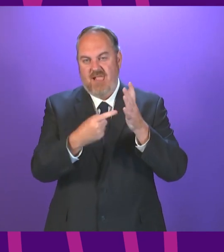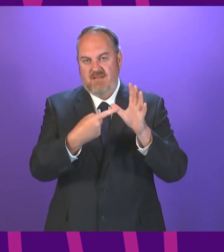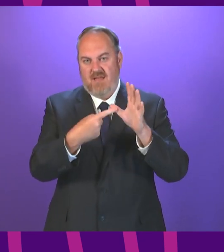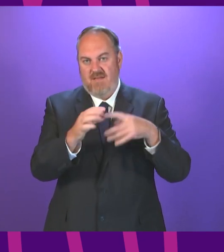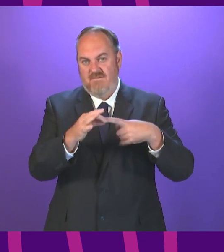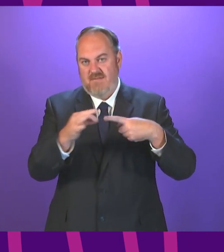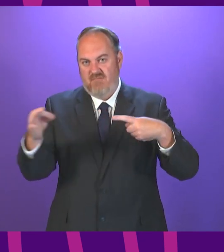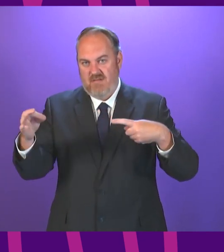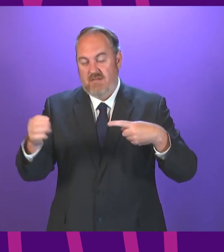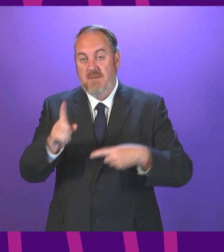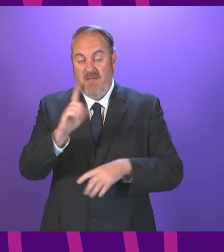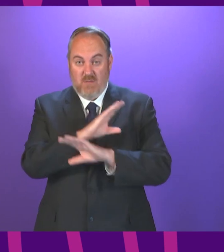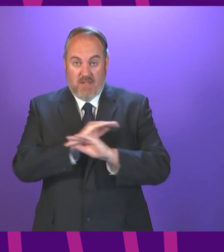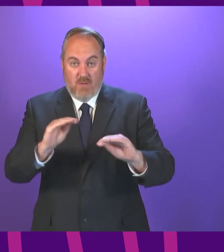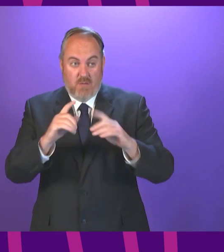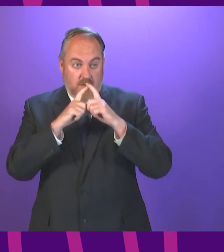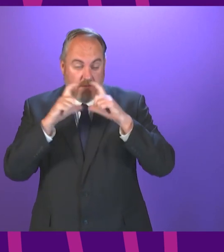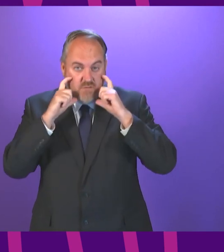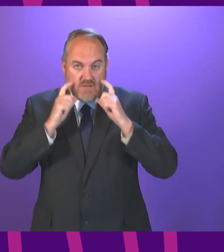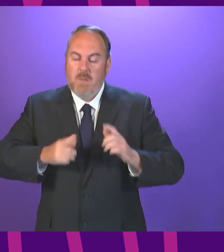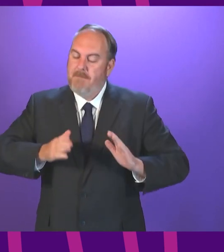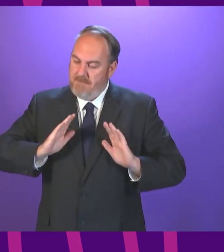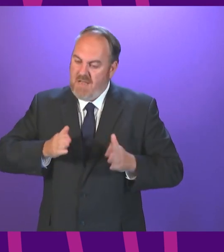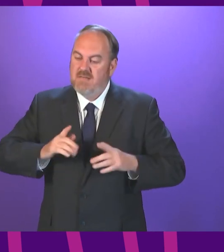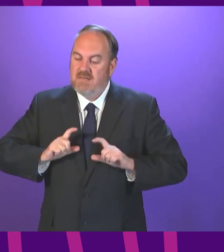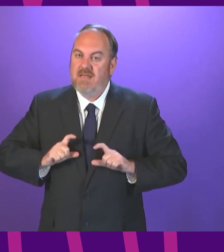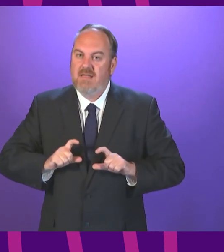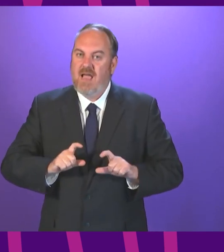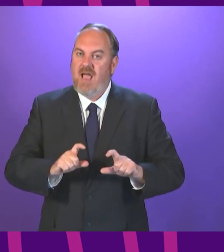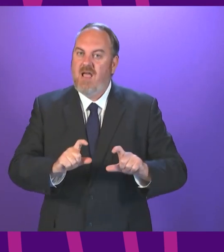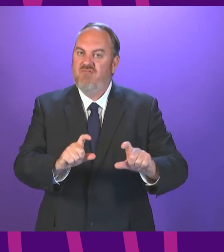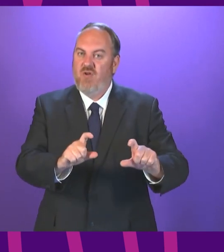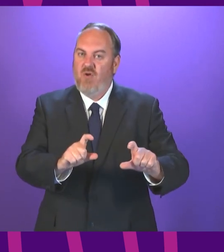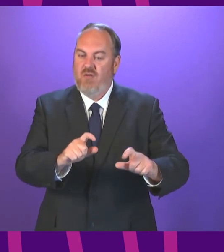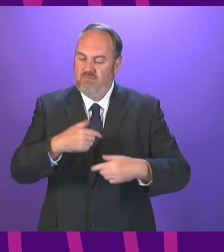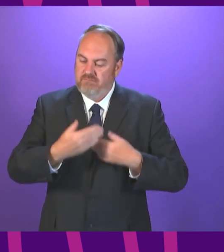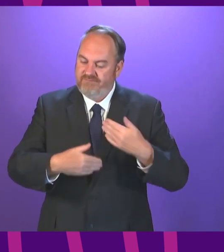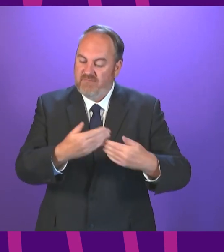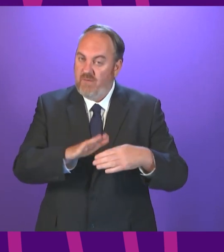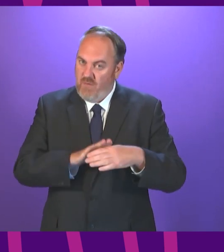of face coverings, will remain in place not just now but, in all likelihood, for some time to come.